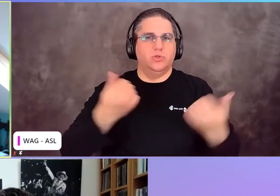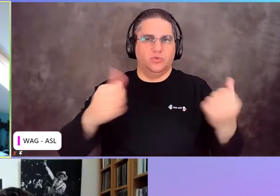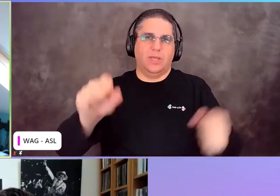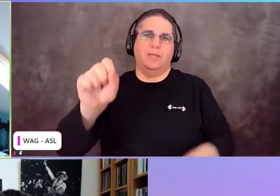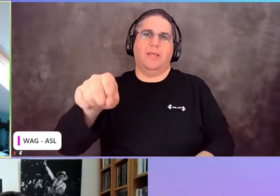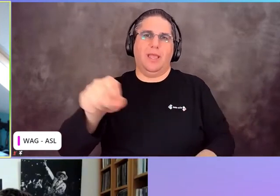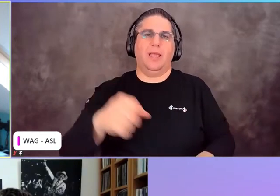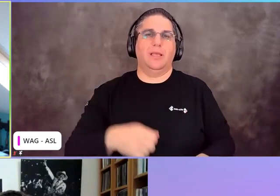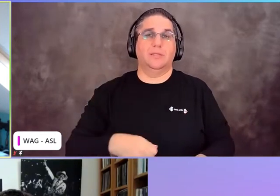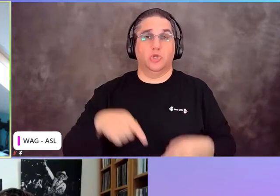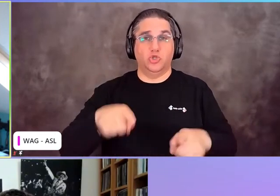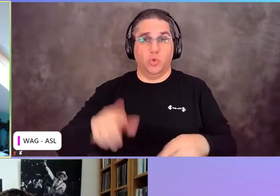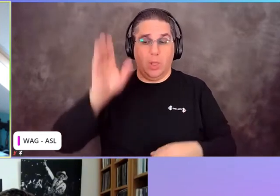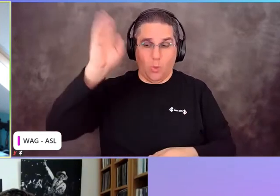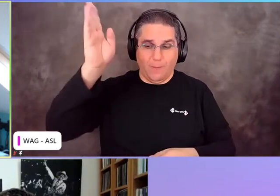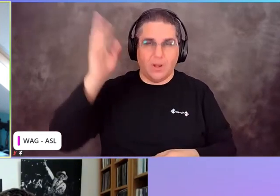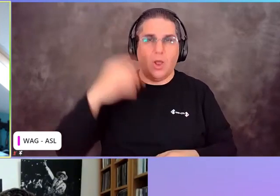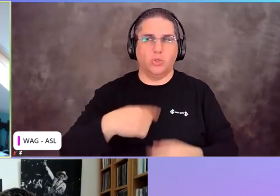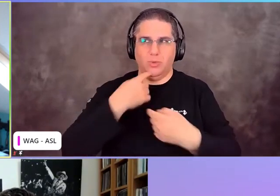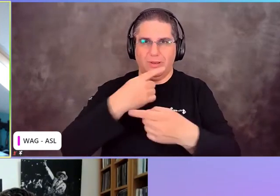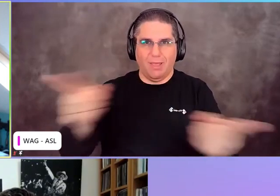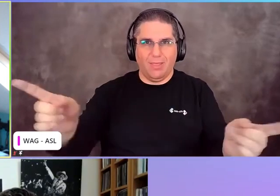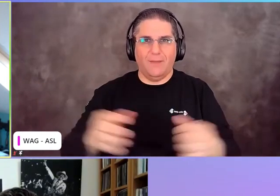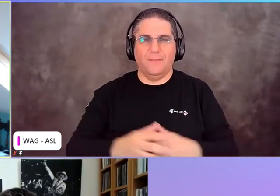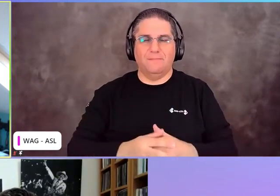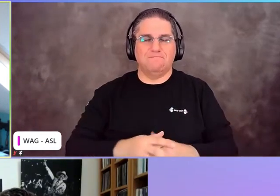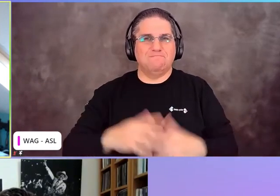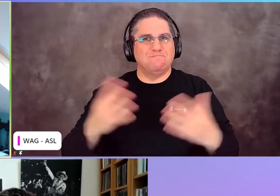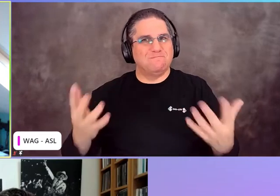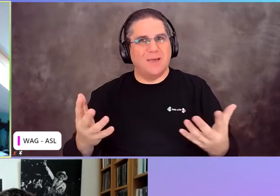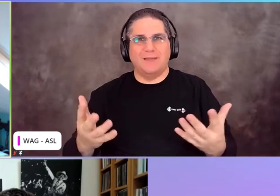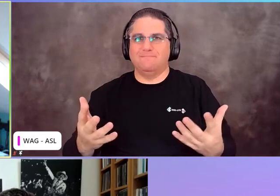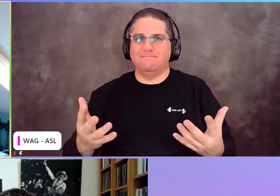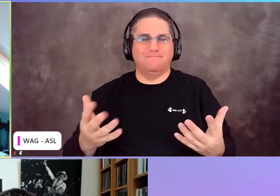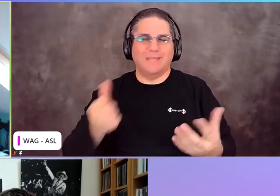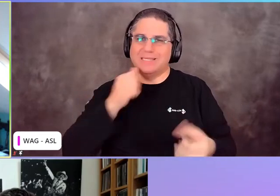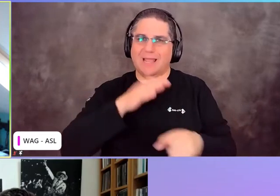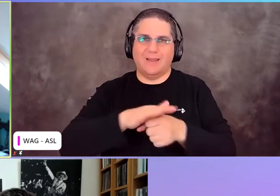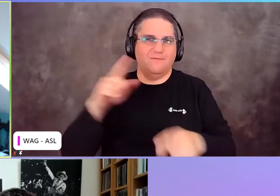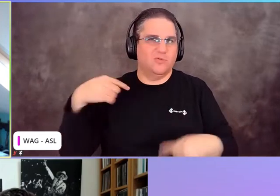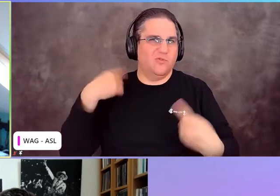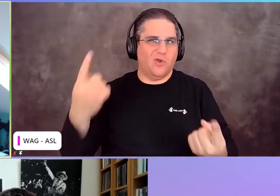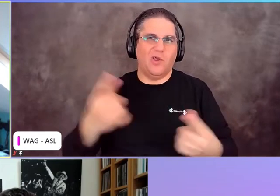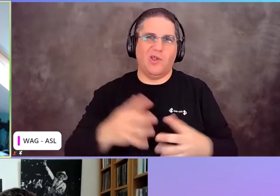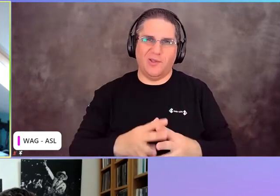often people seem not aware to be of the possibility of official complaint.